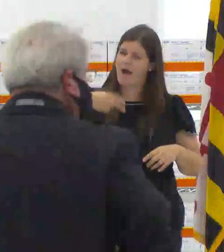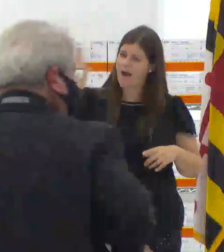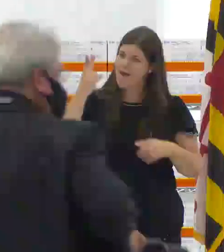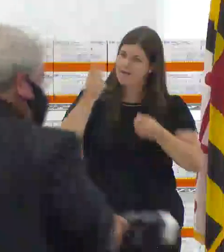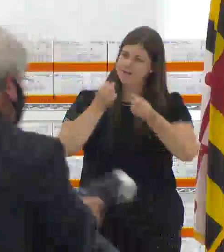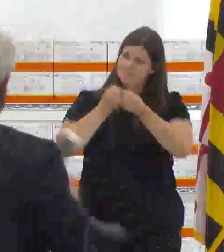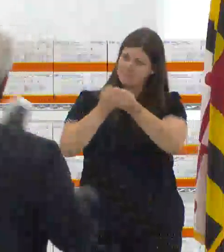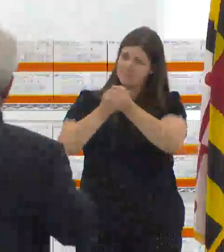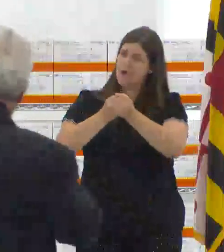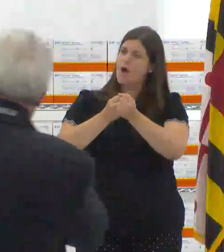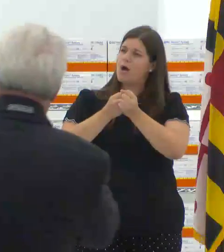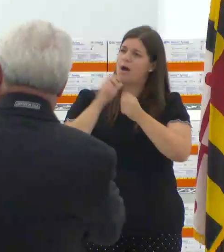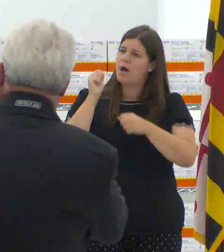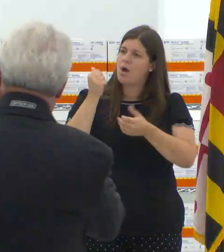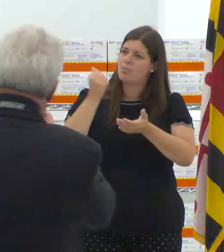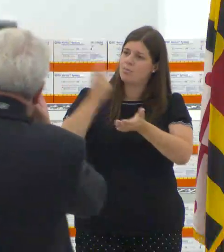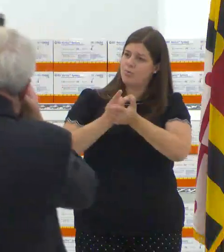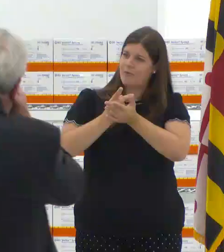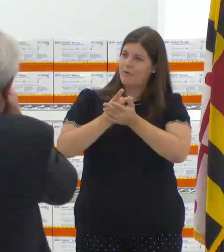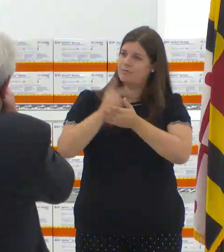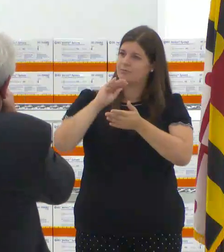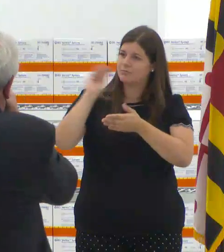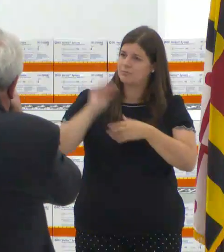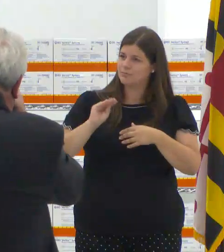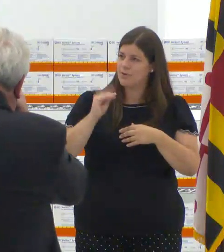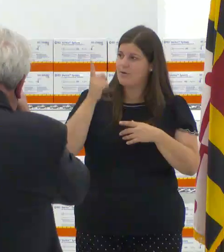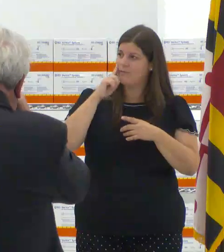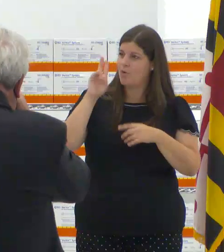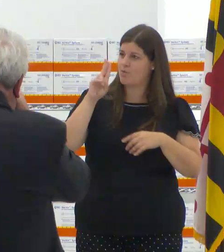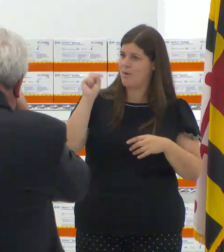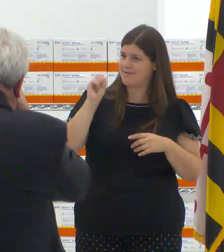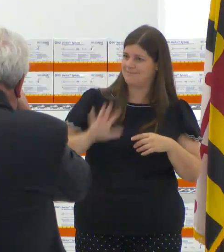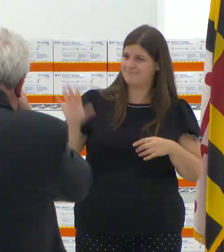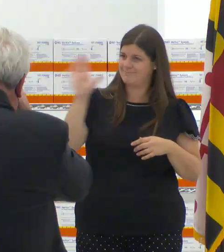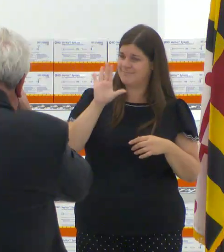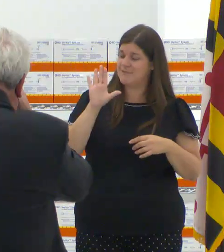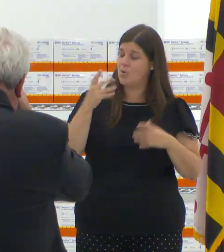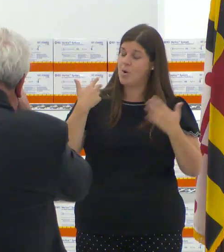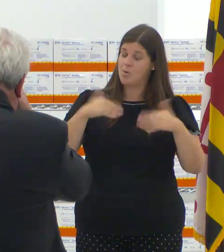As you know, Larry Hogan was sworn in in 2015,